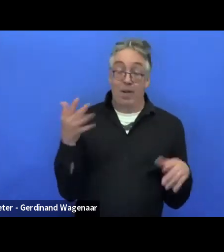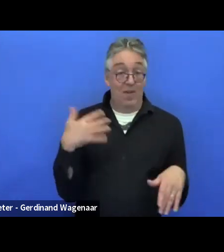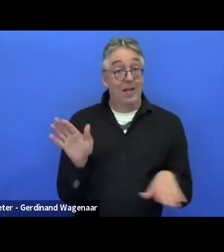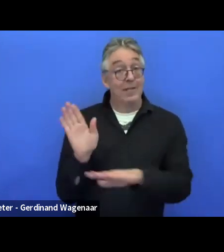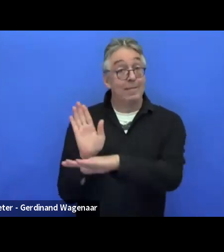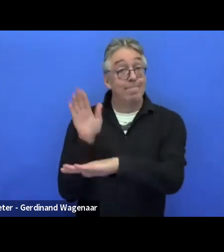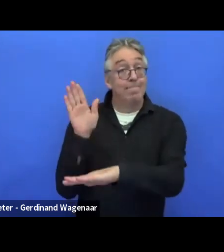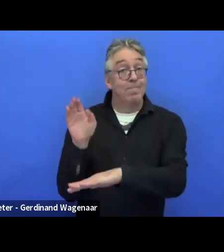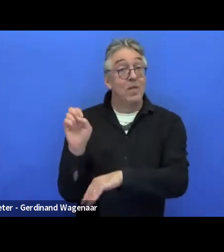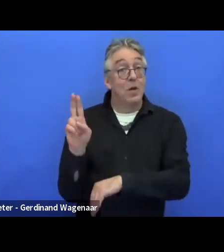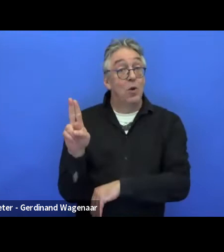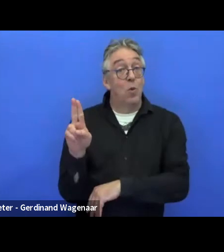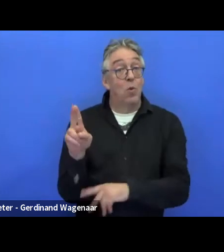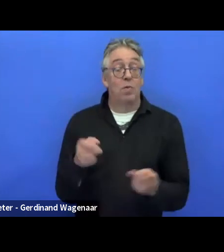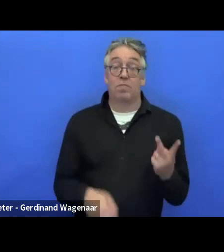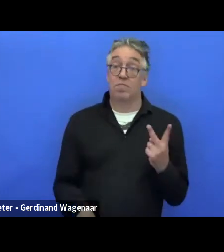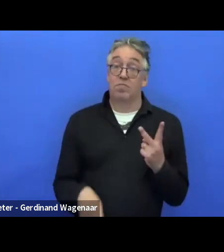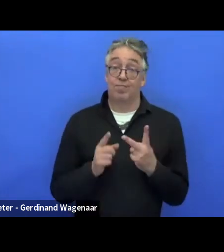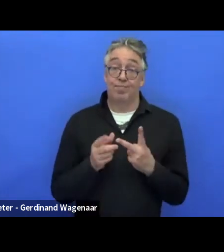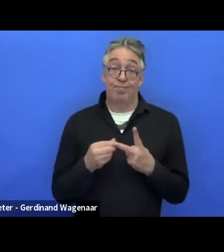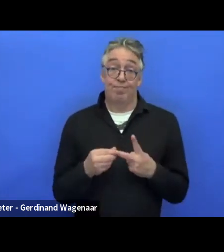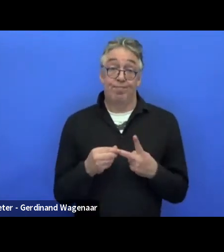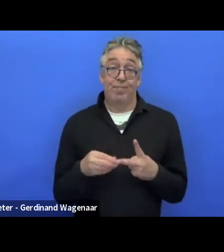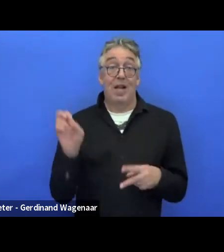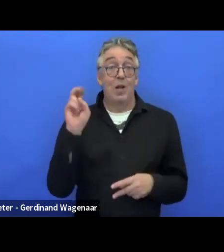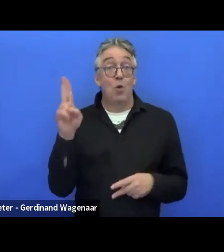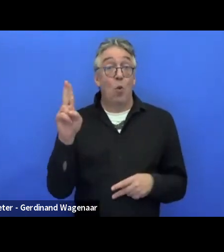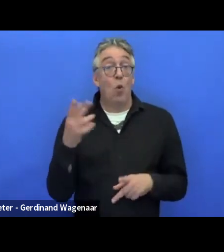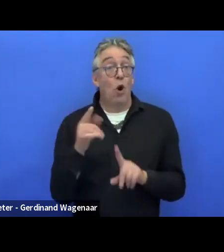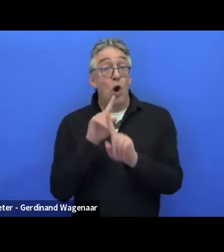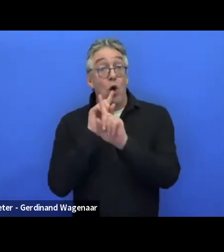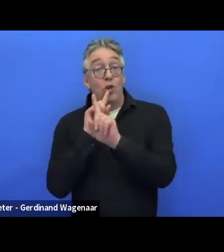of public sectors bodies, websites, and mobile applications.